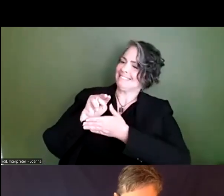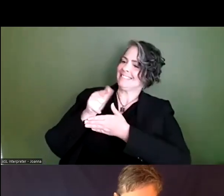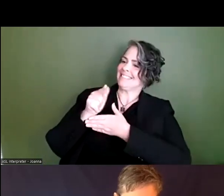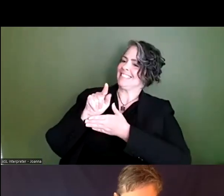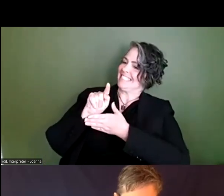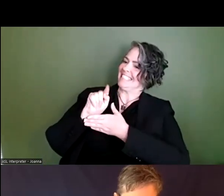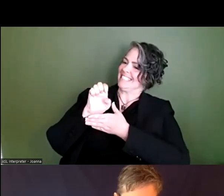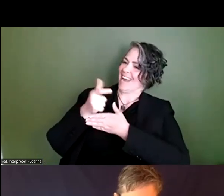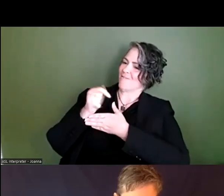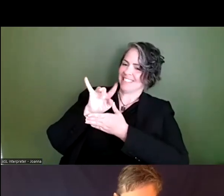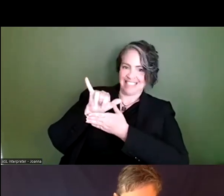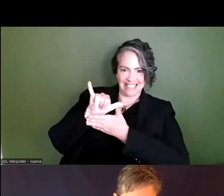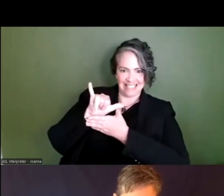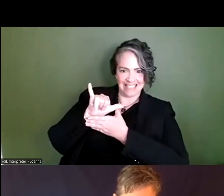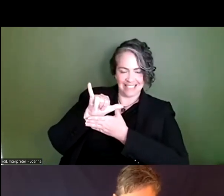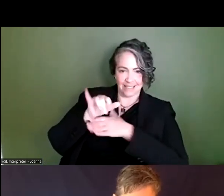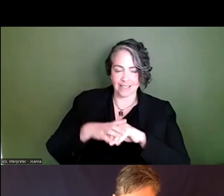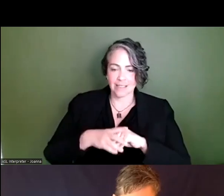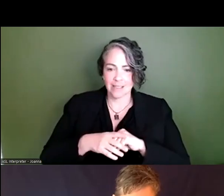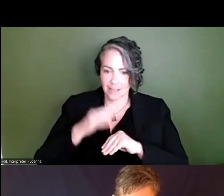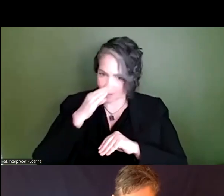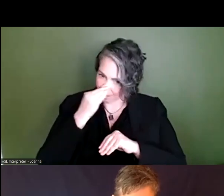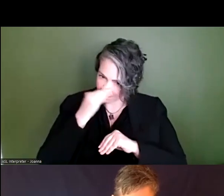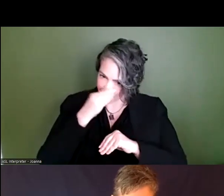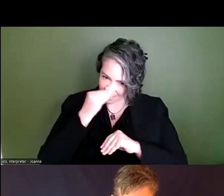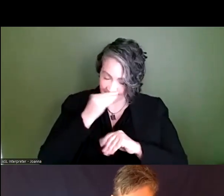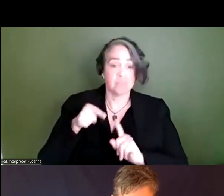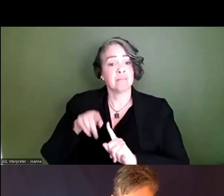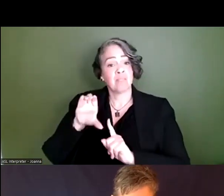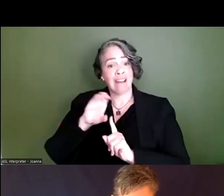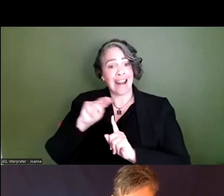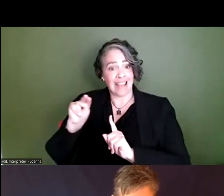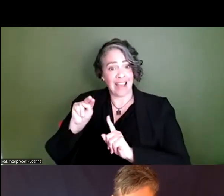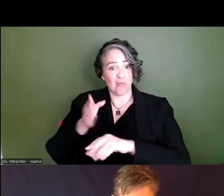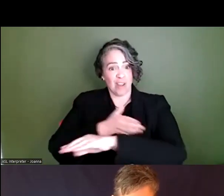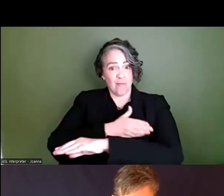throughout recovery coaching down in Connecticut and, they have ethical